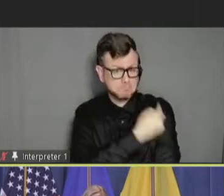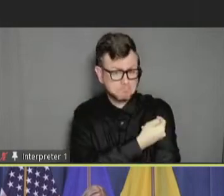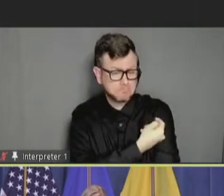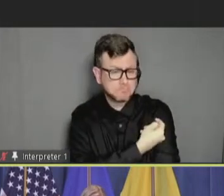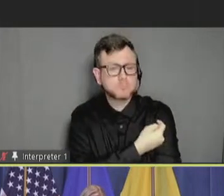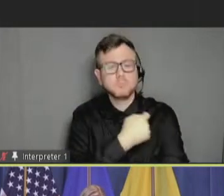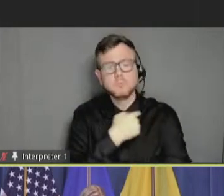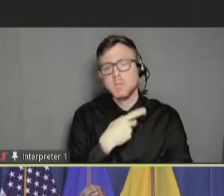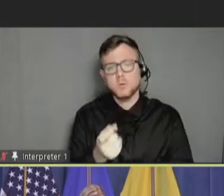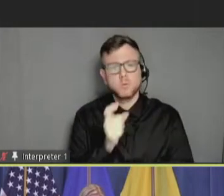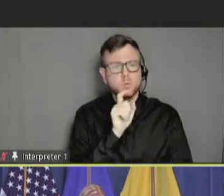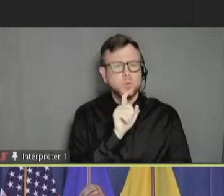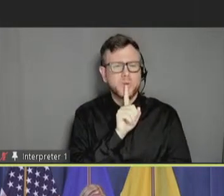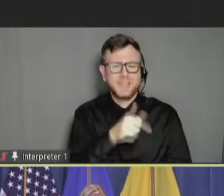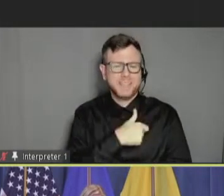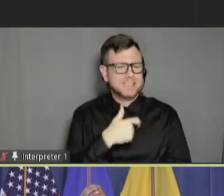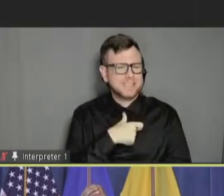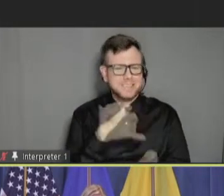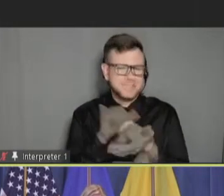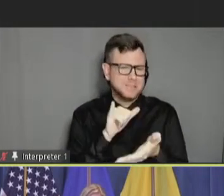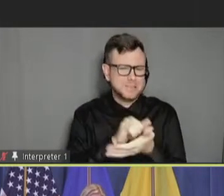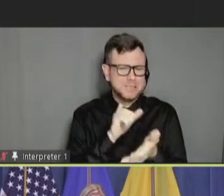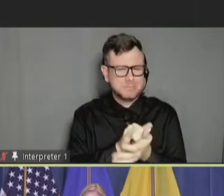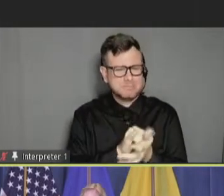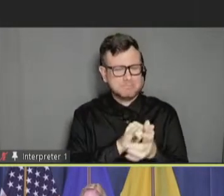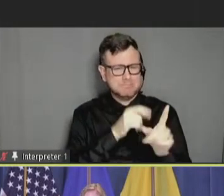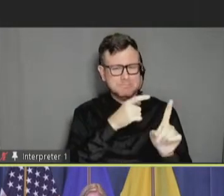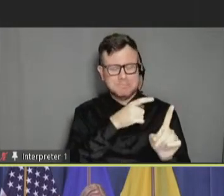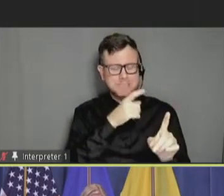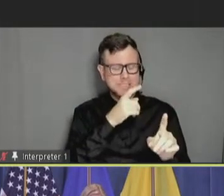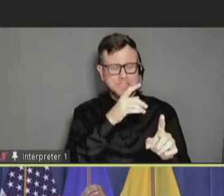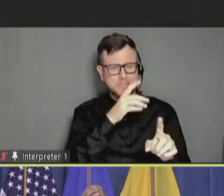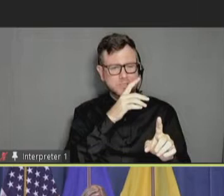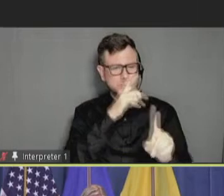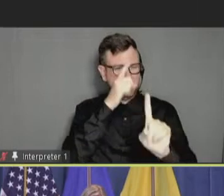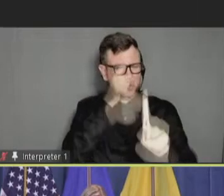impossible to isolate influence on these artistic programs or interventions as the main cause.